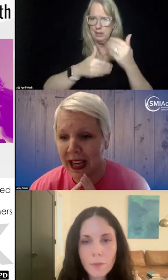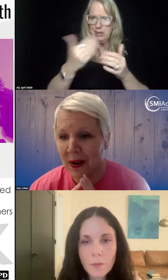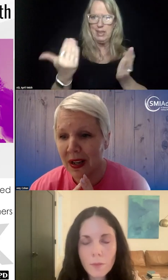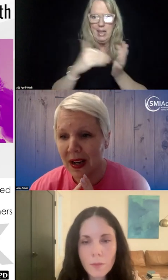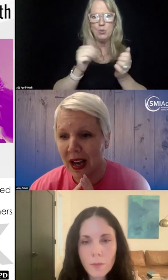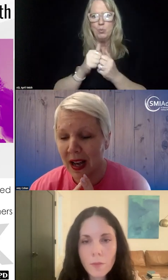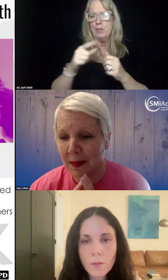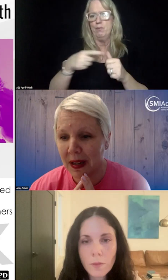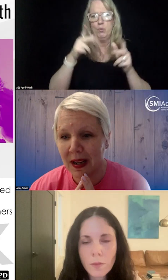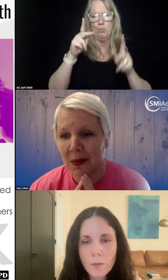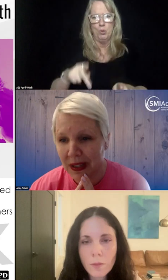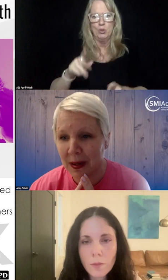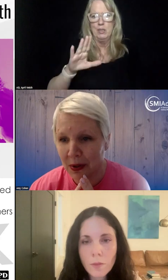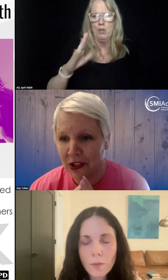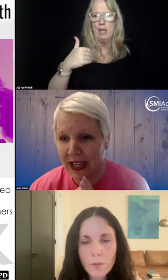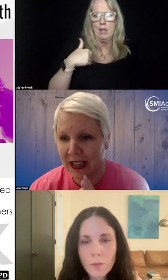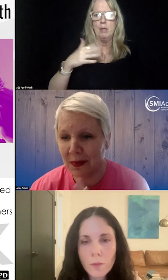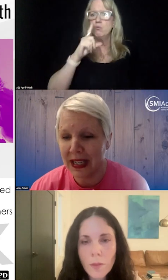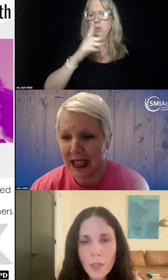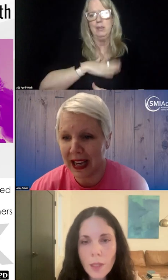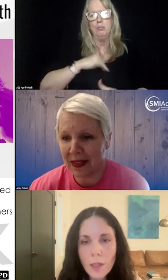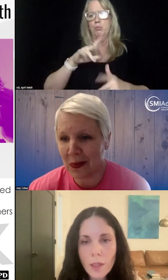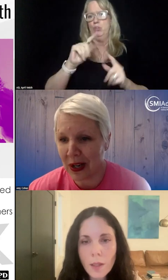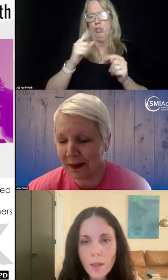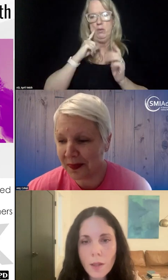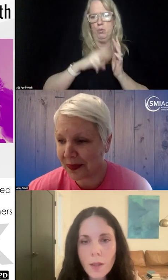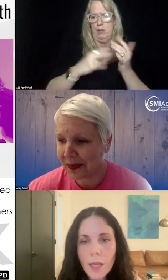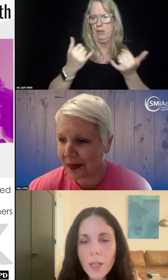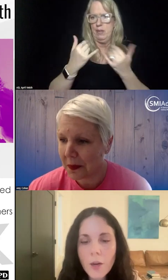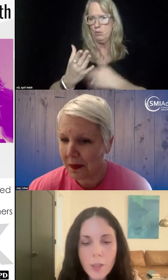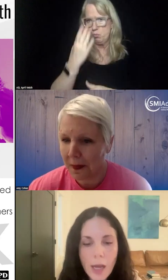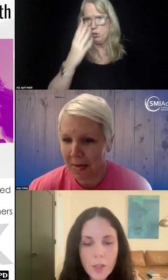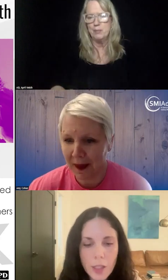ACCOUNT. >> THANK YOU. ACTUALLY,